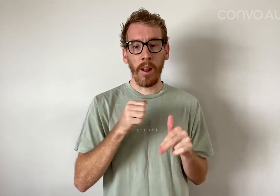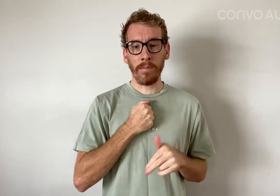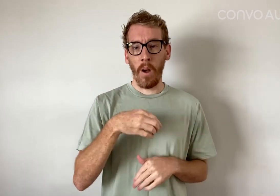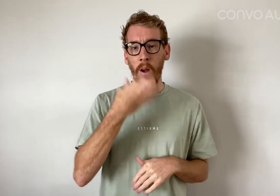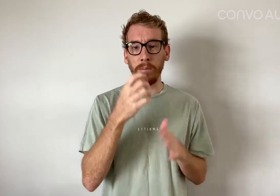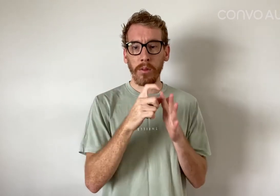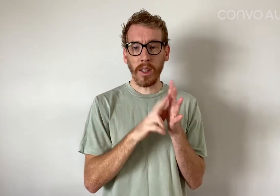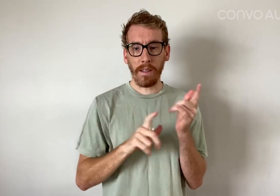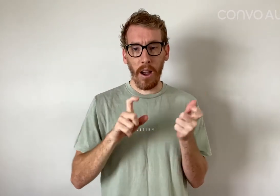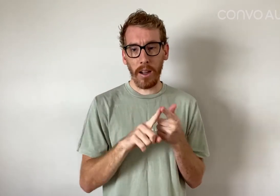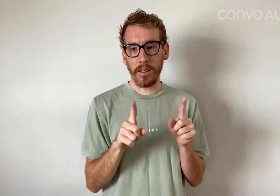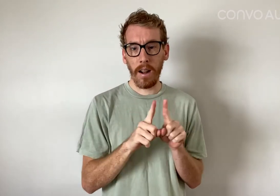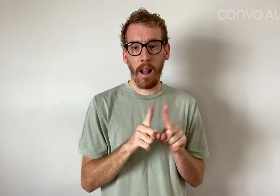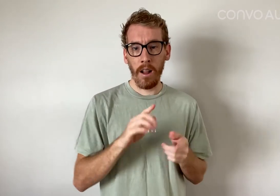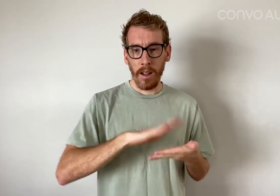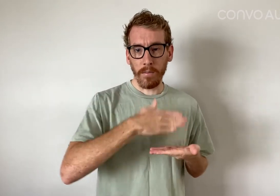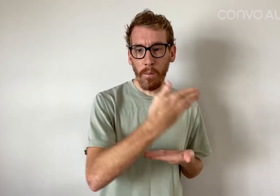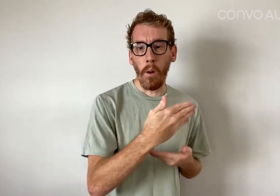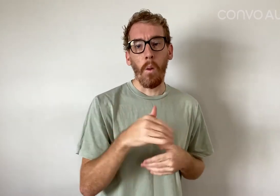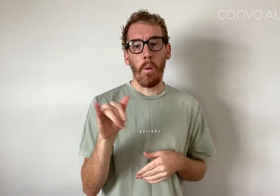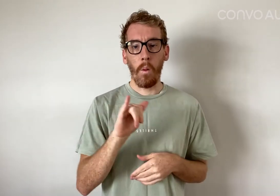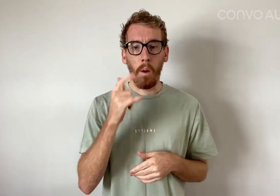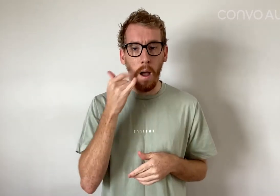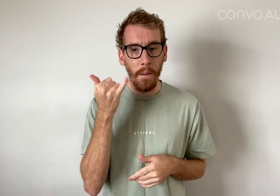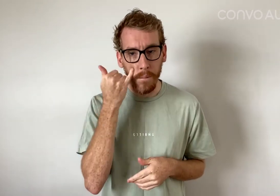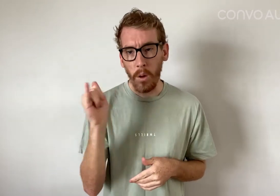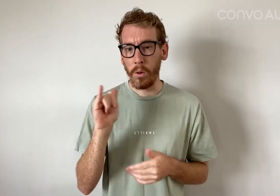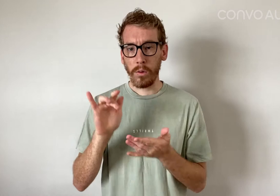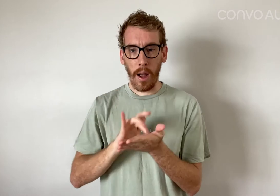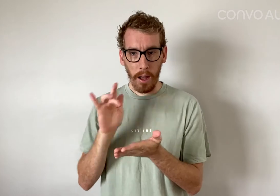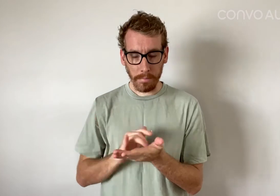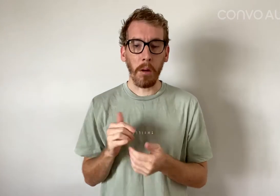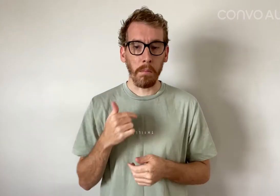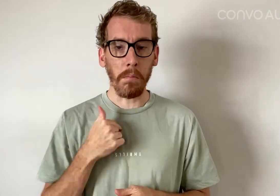and I will get it through any one of my Apple devices like my MacBook, iPhone, or iPad.